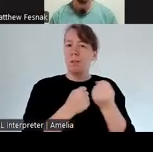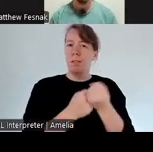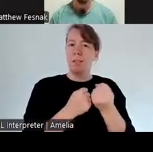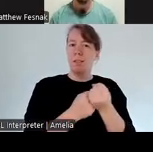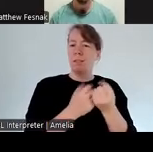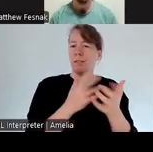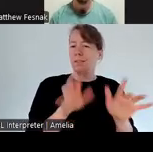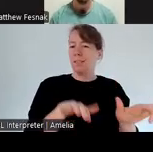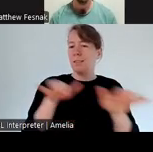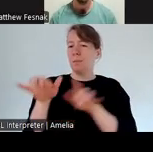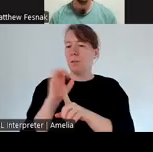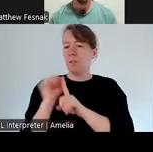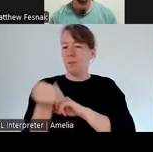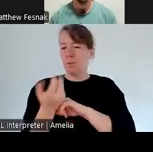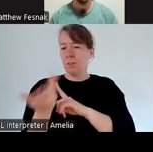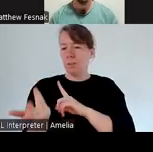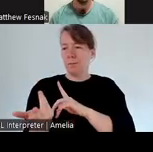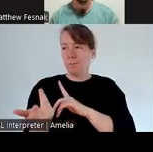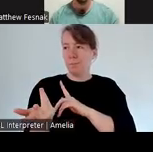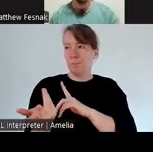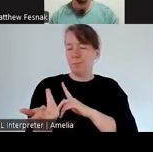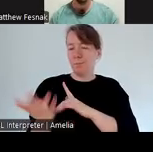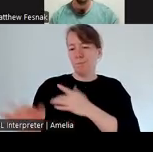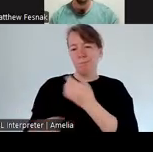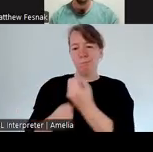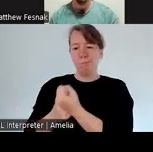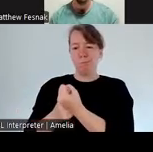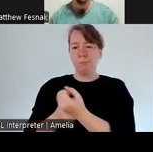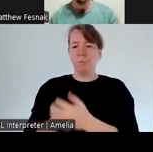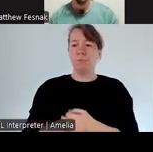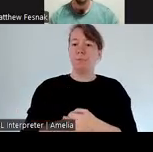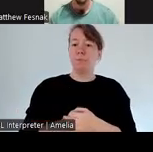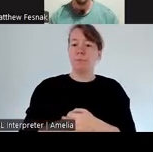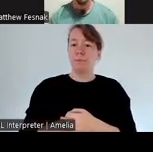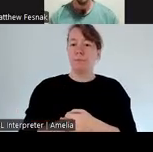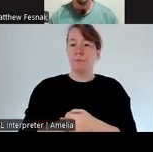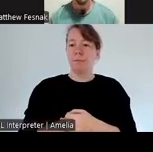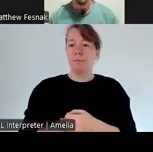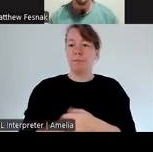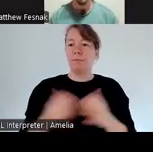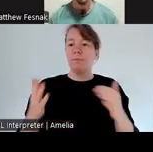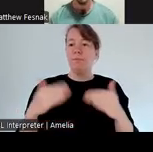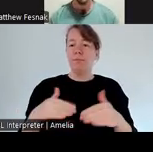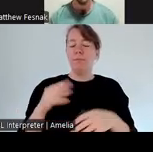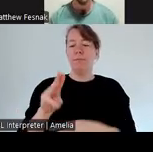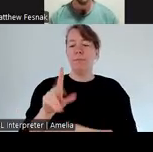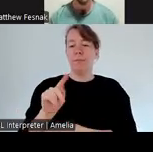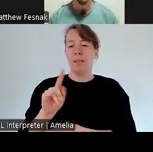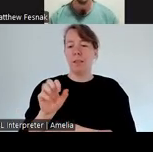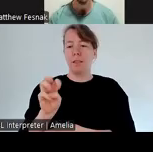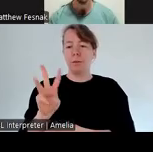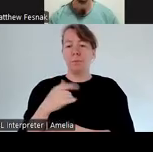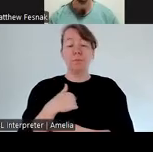(Matt Fesnak) For myself I joined this project, specifically